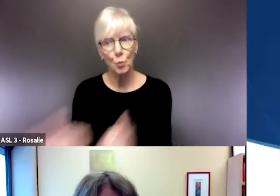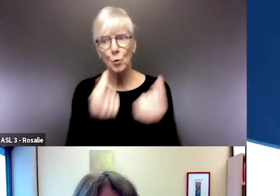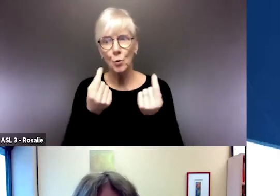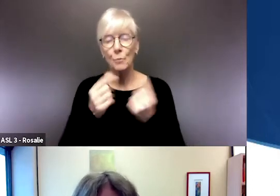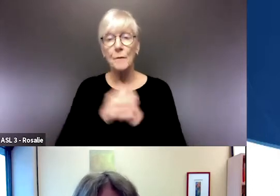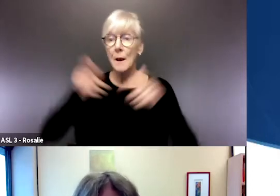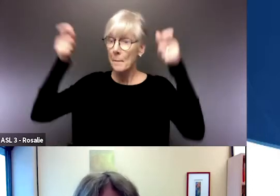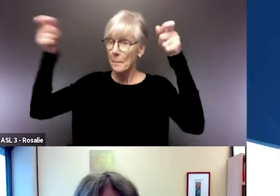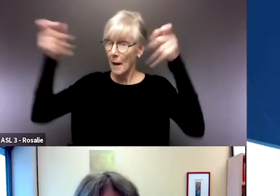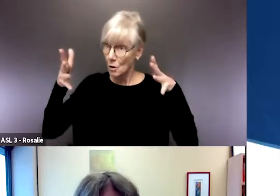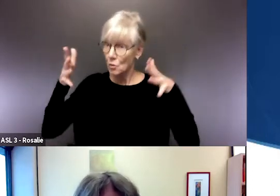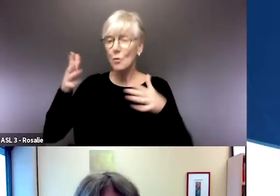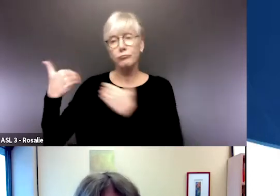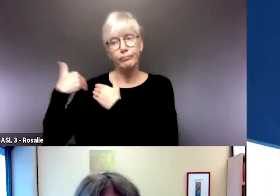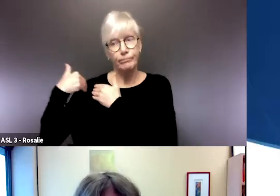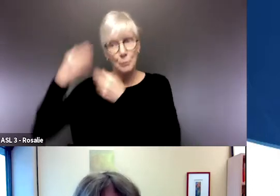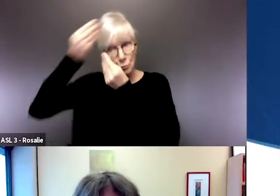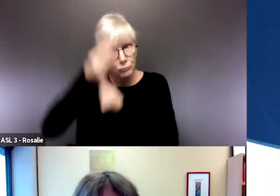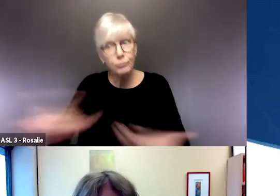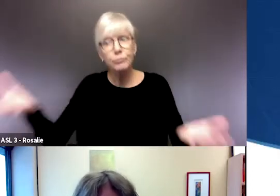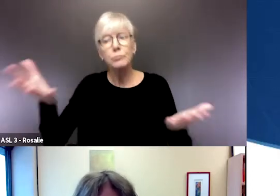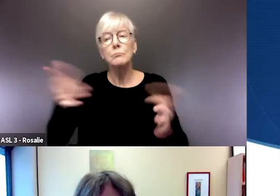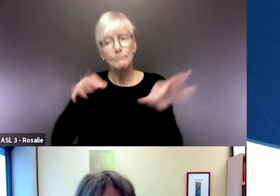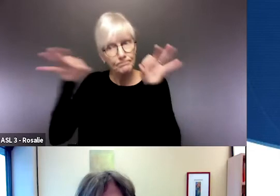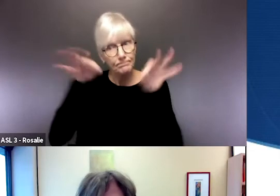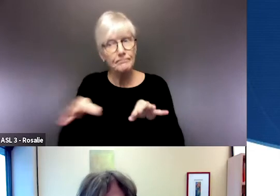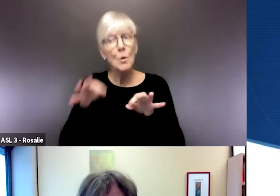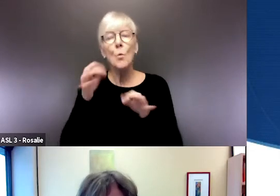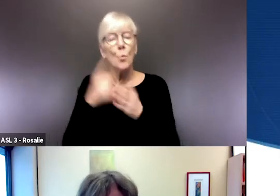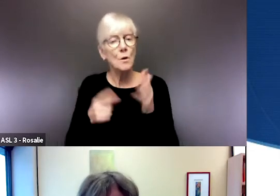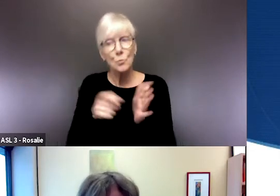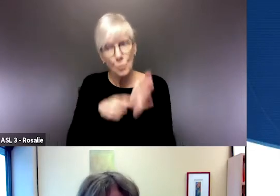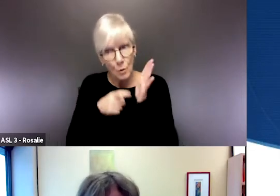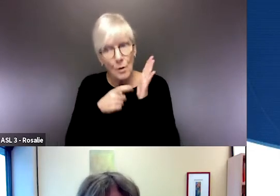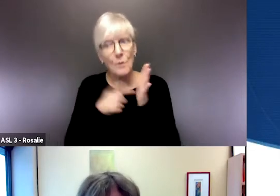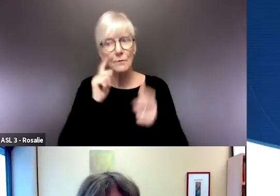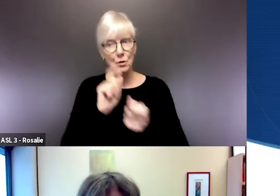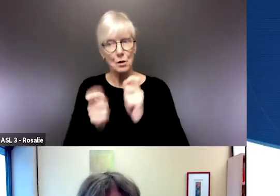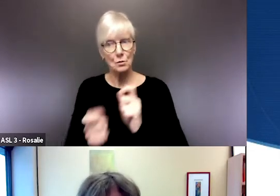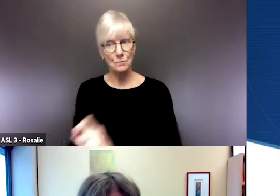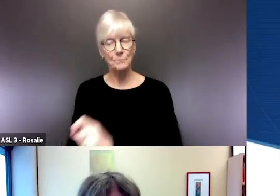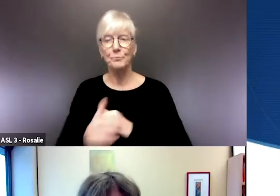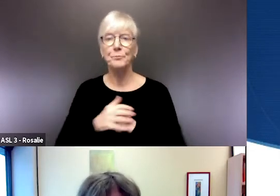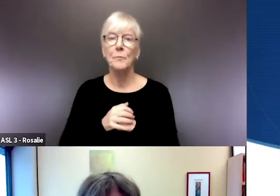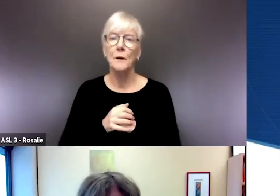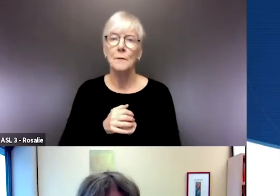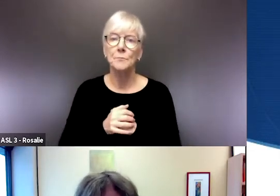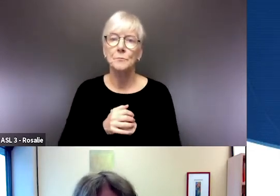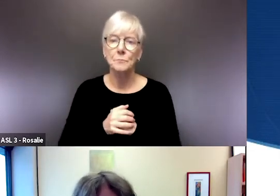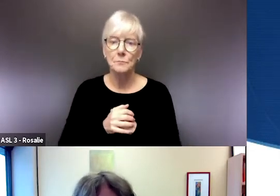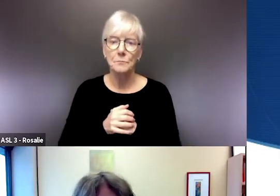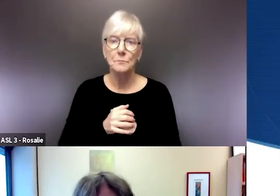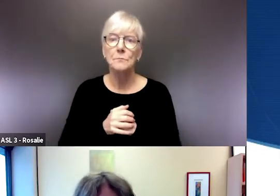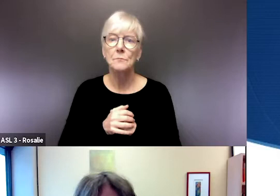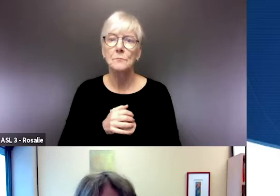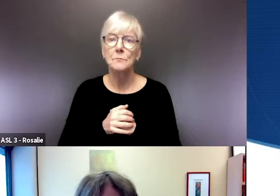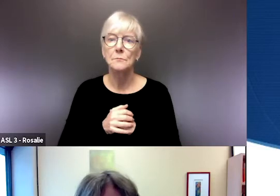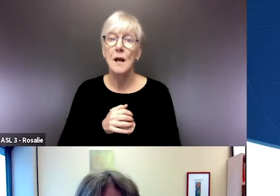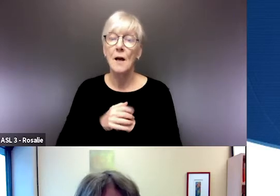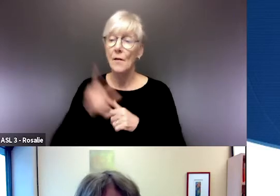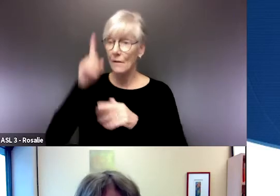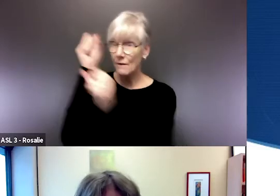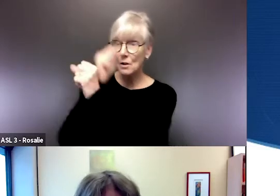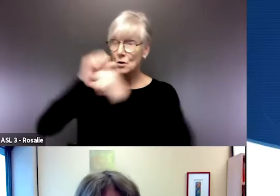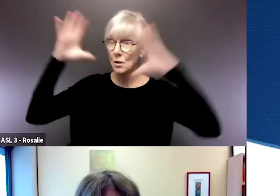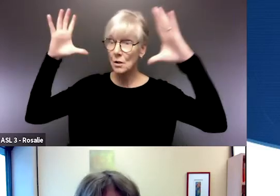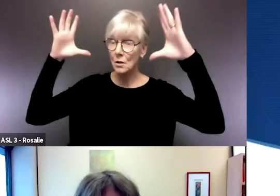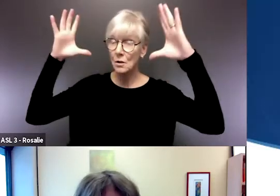what this means in terms of challenge. This vision based on the analysis of work and the challenge it